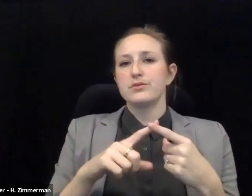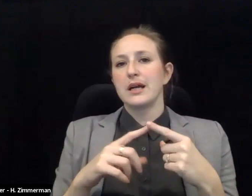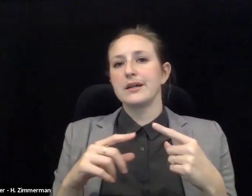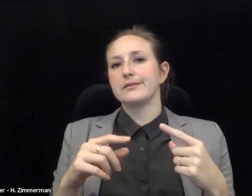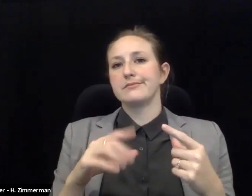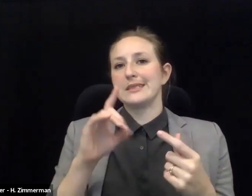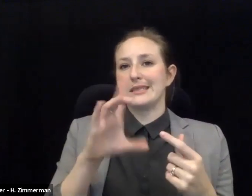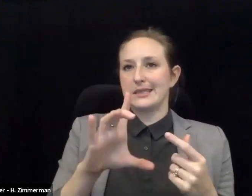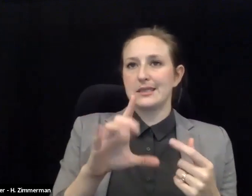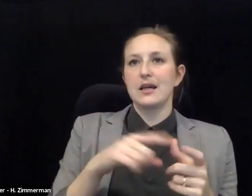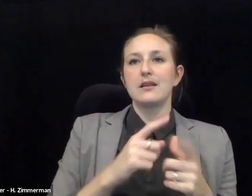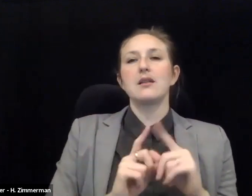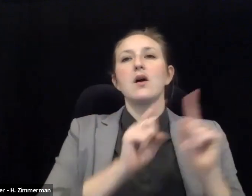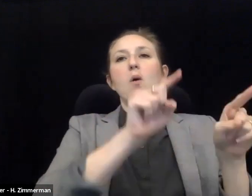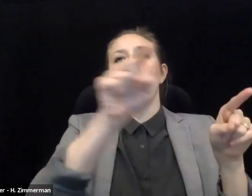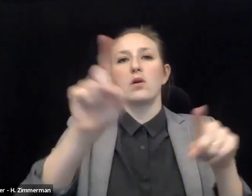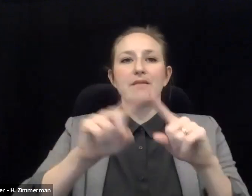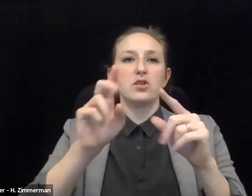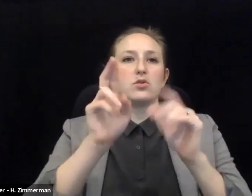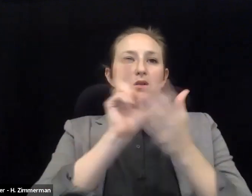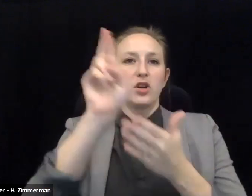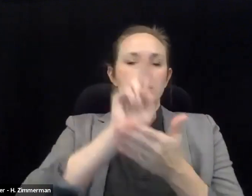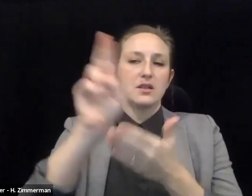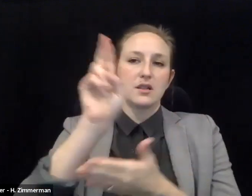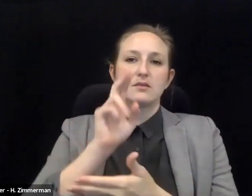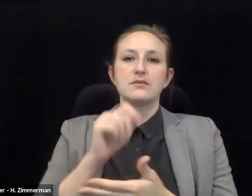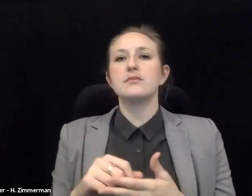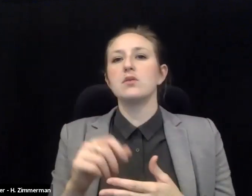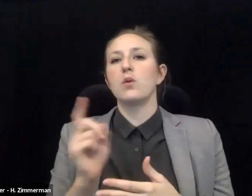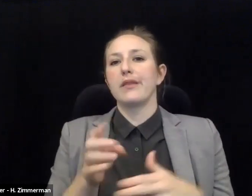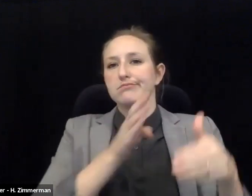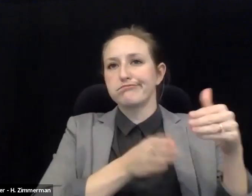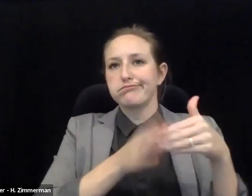into host communities to different universities where they complete several more weeks of study